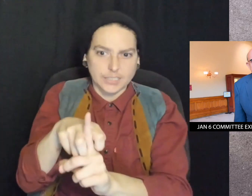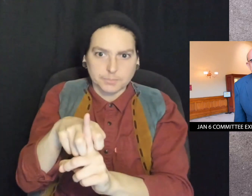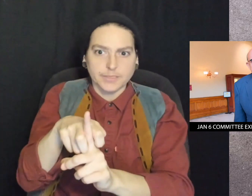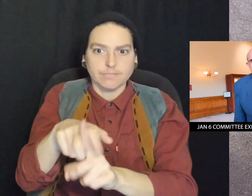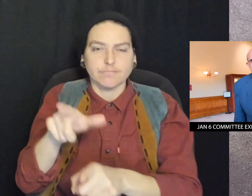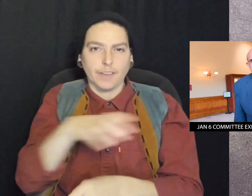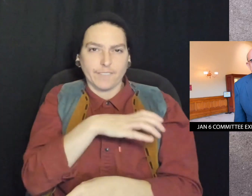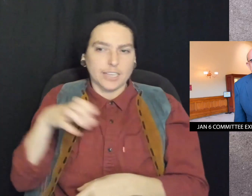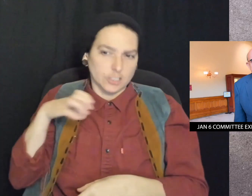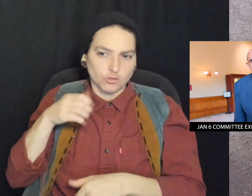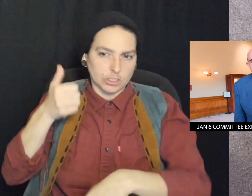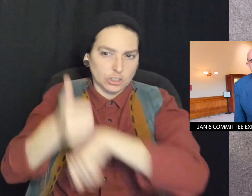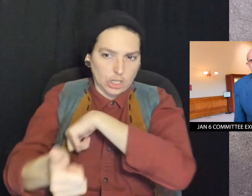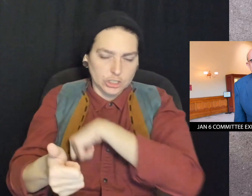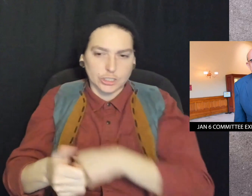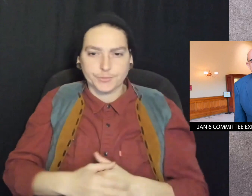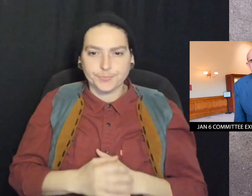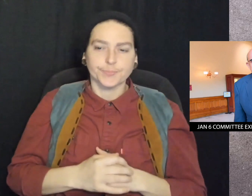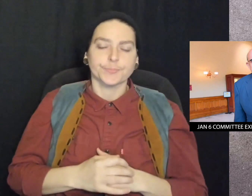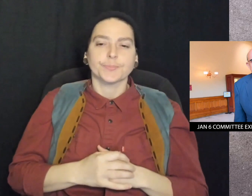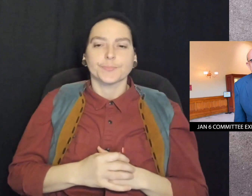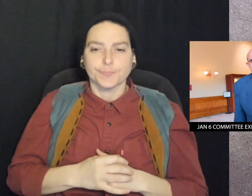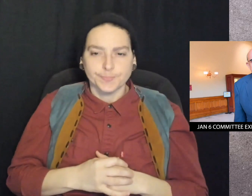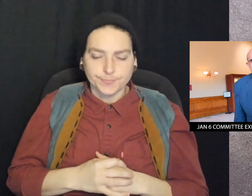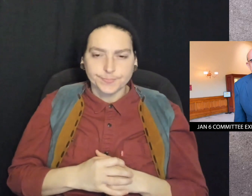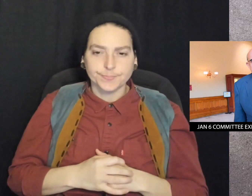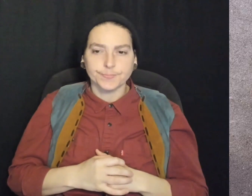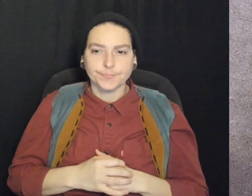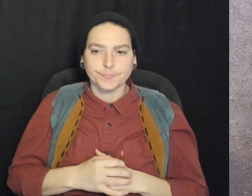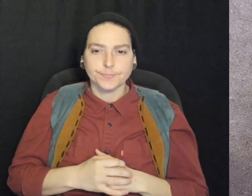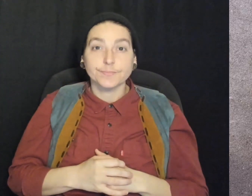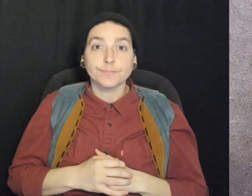and might also be less likely to face a criminal contempt of Congress charge